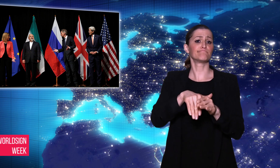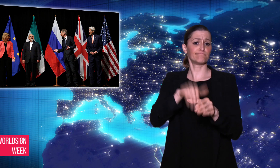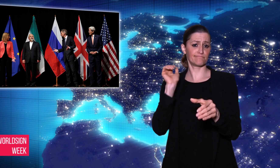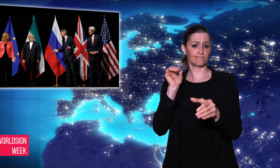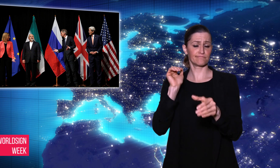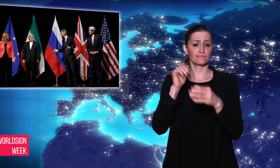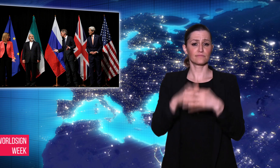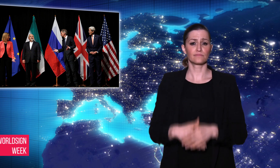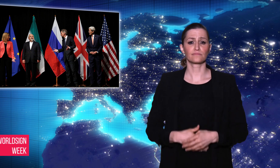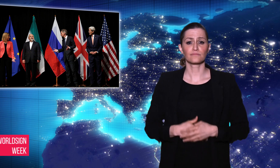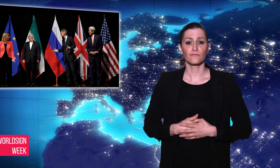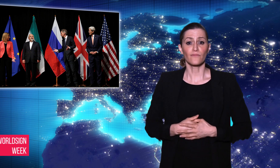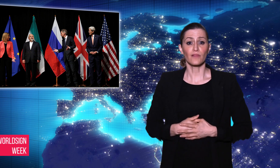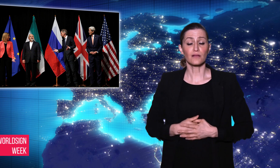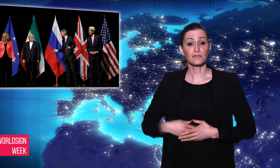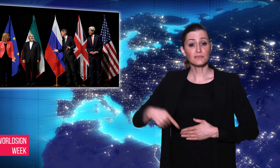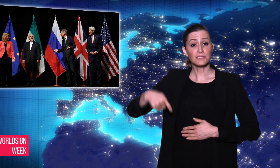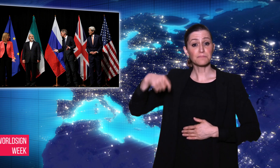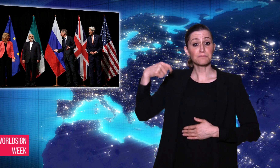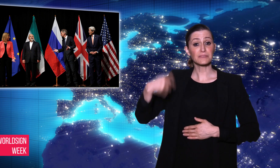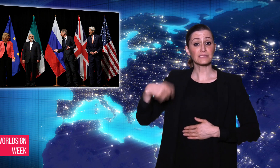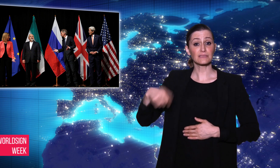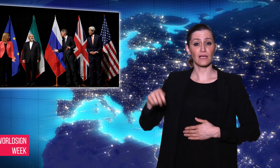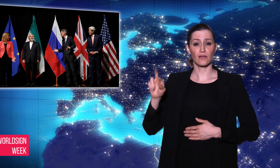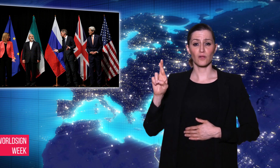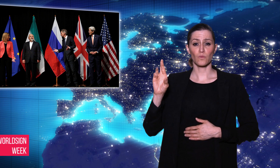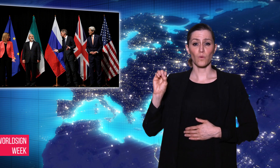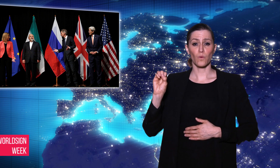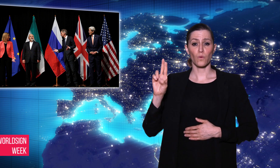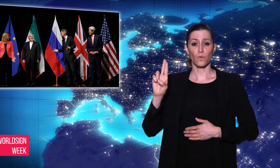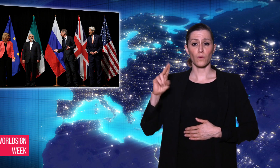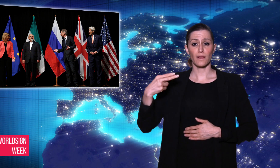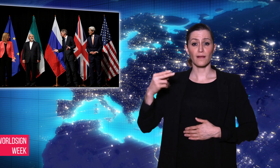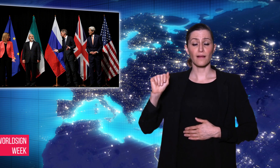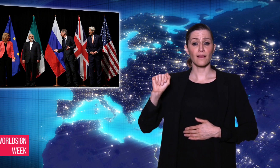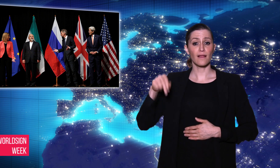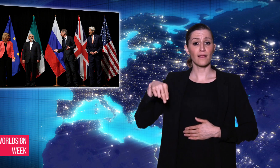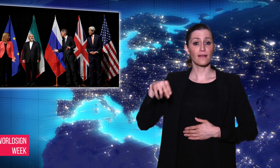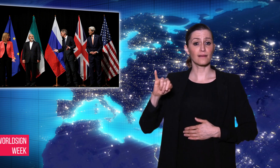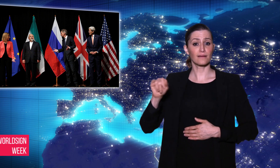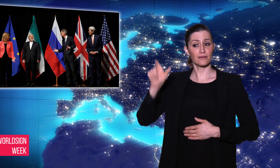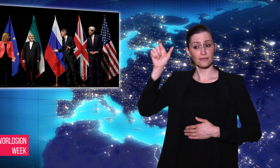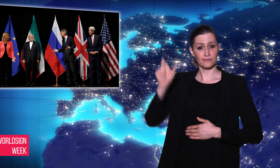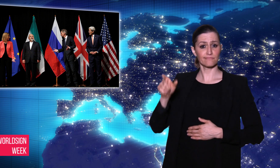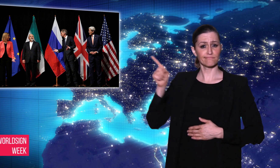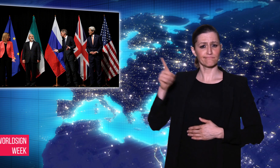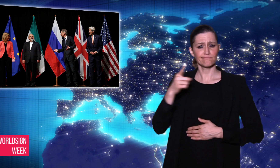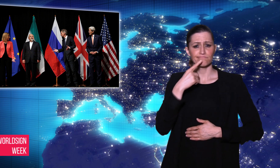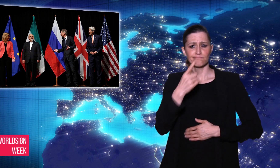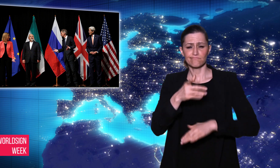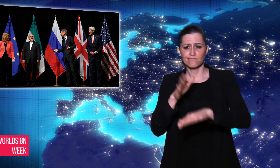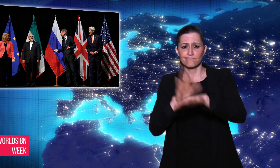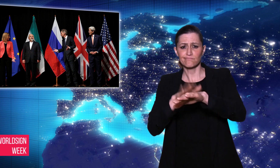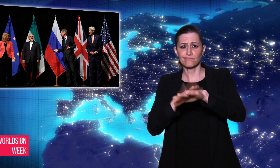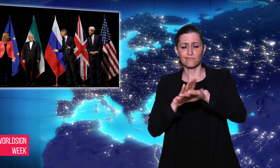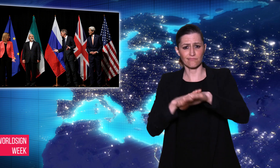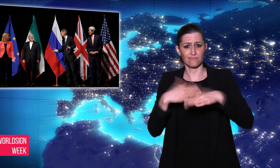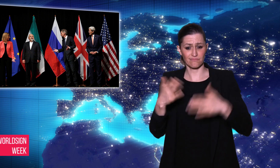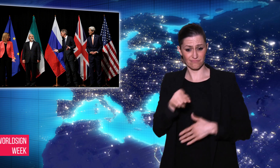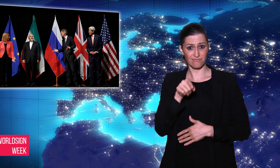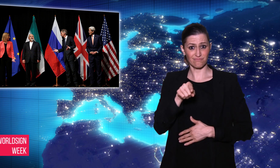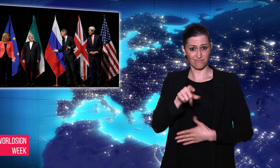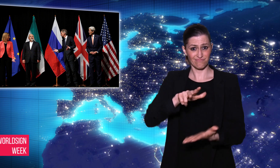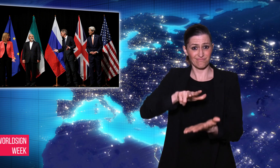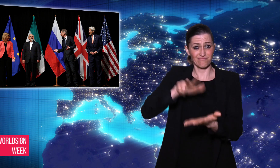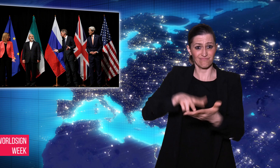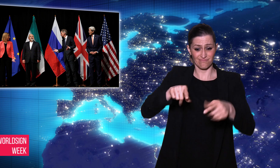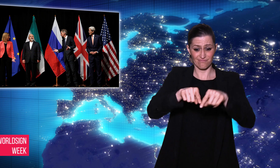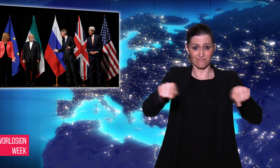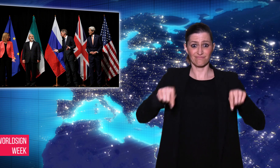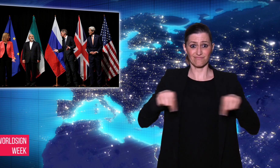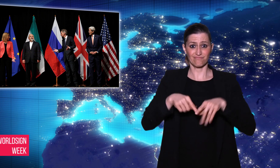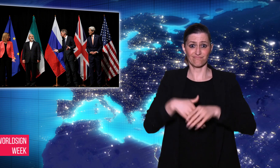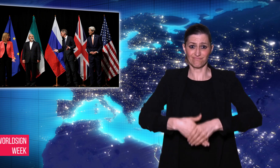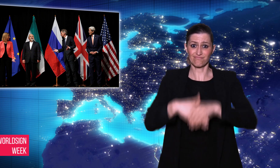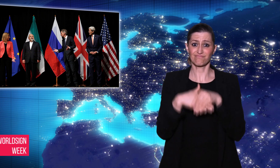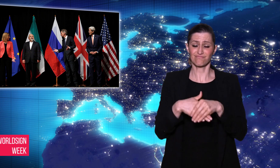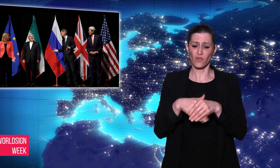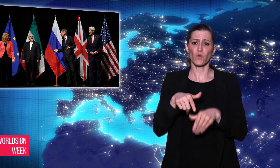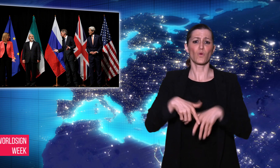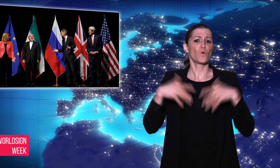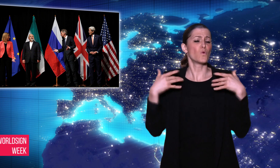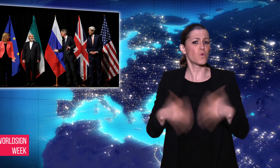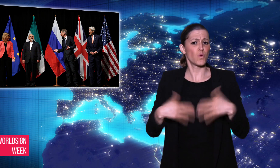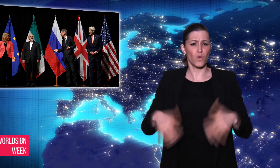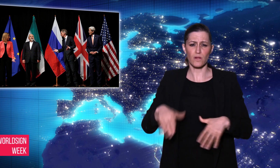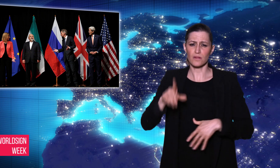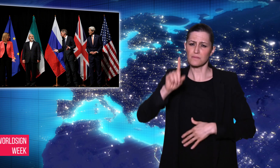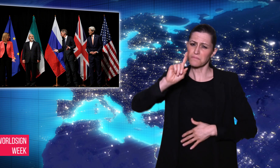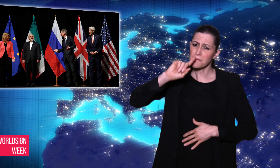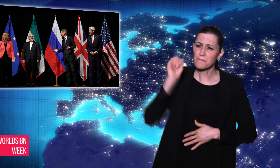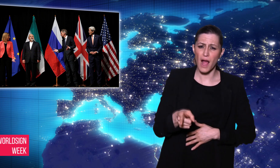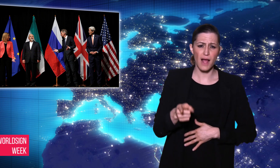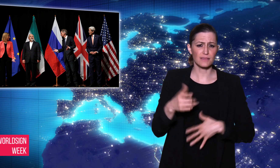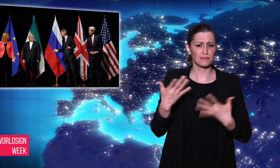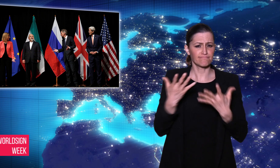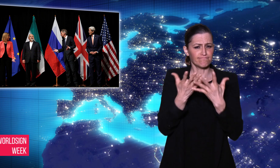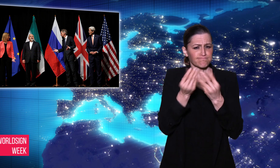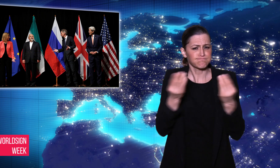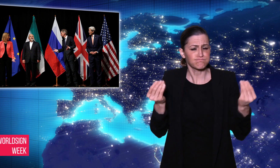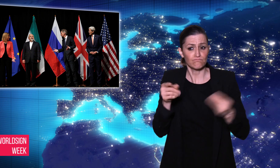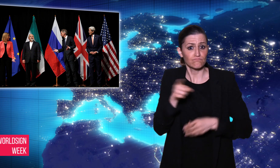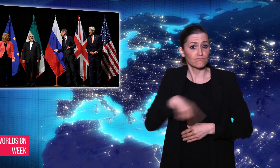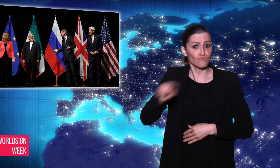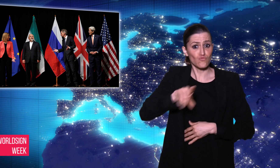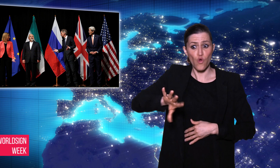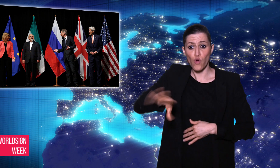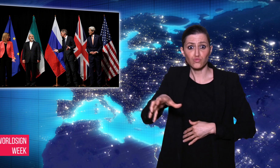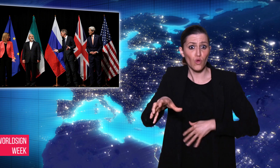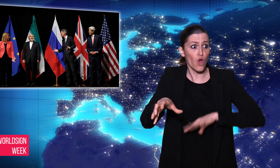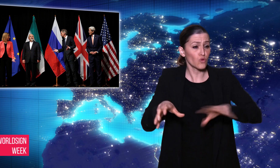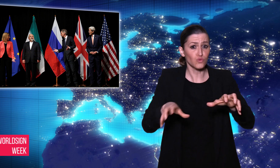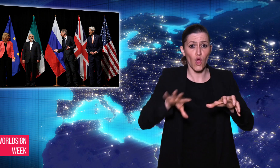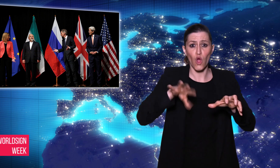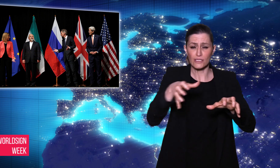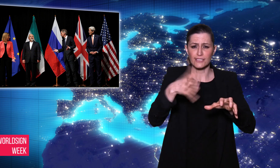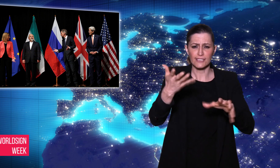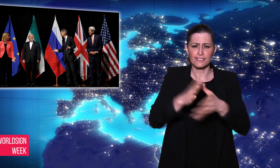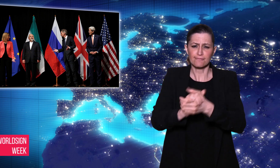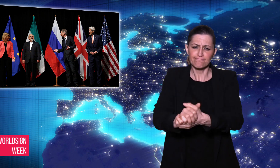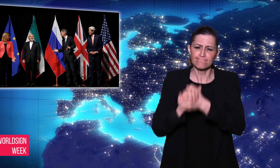President Rouhani commented that the agreement required a lot of support